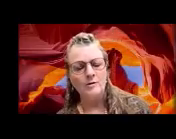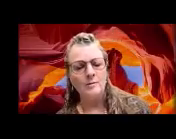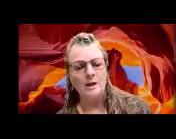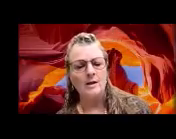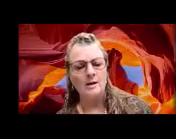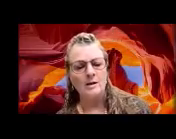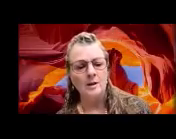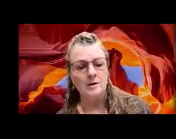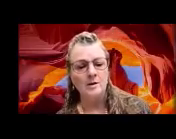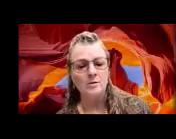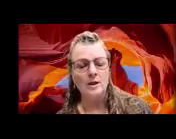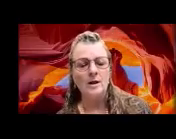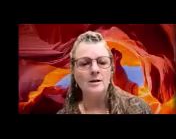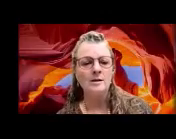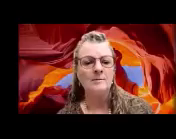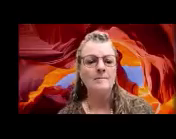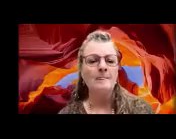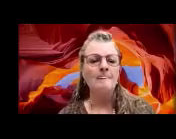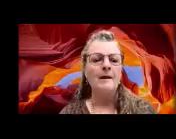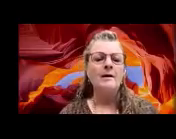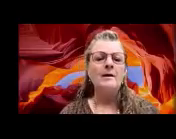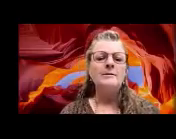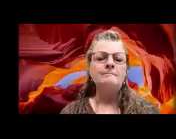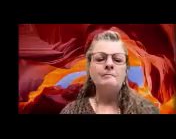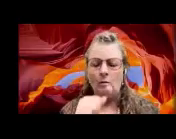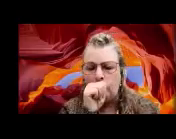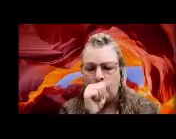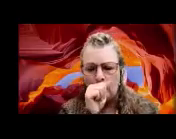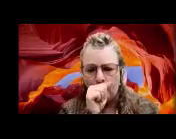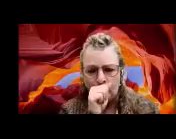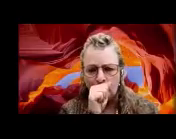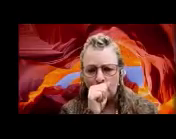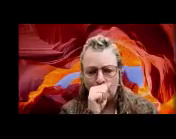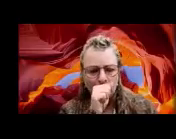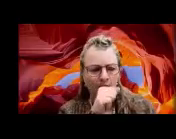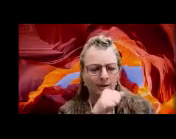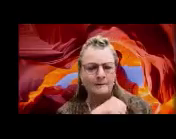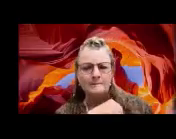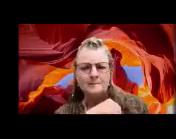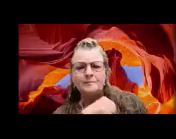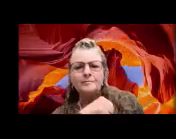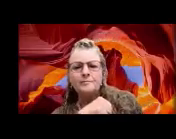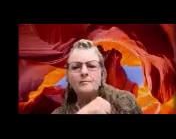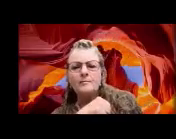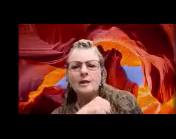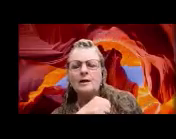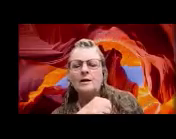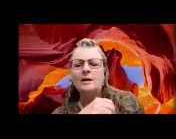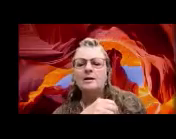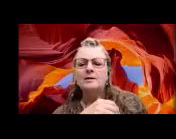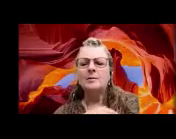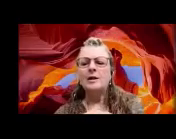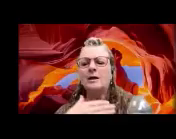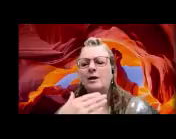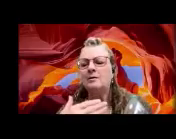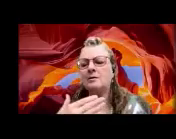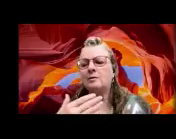more from adults with autism, sorry, some of the things we